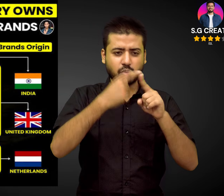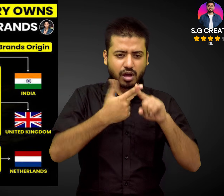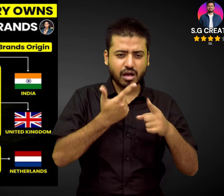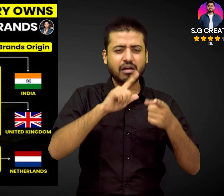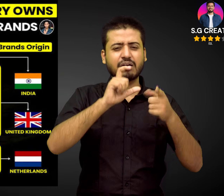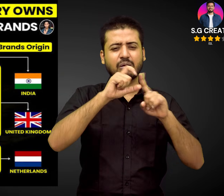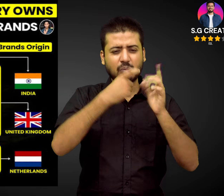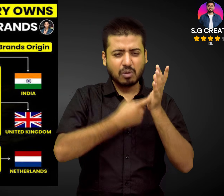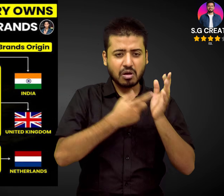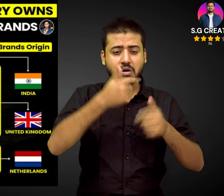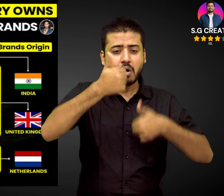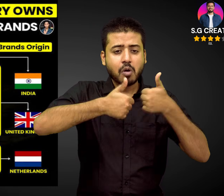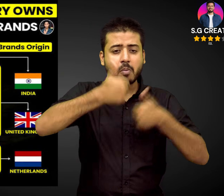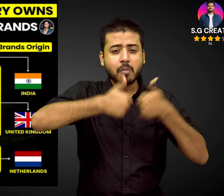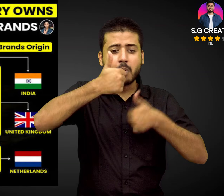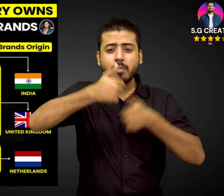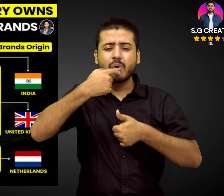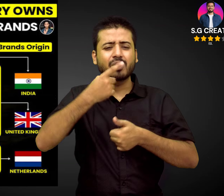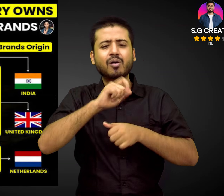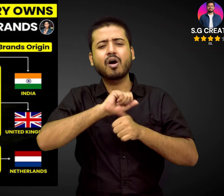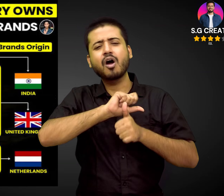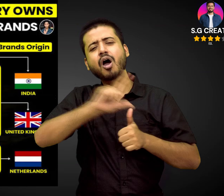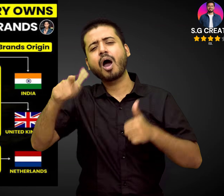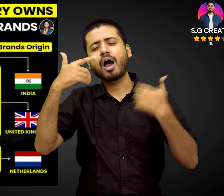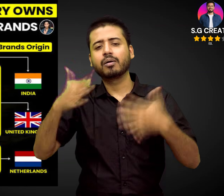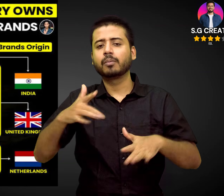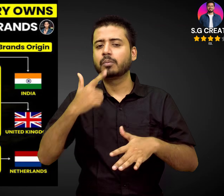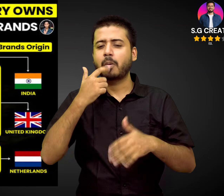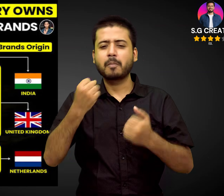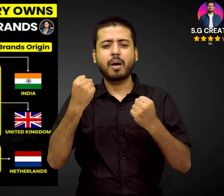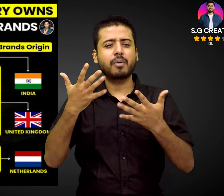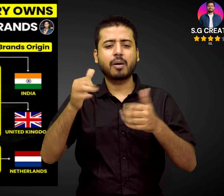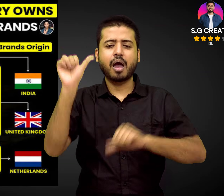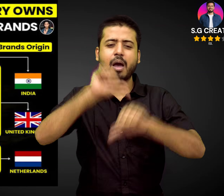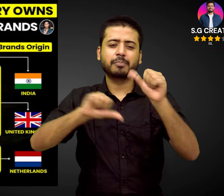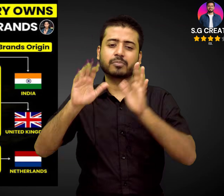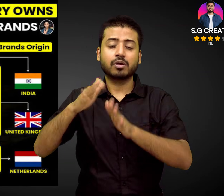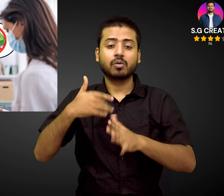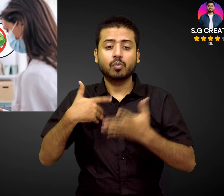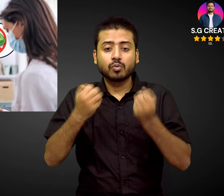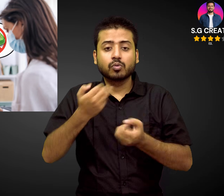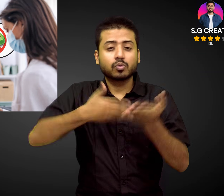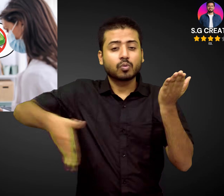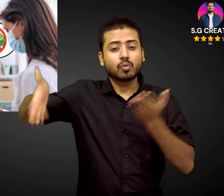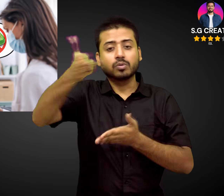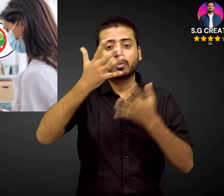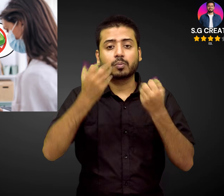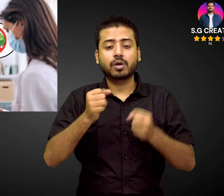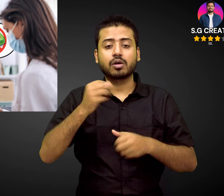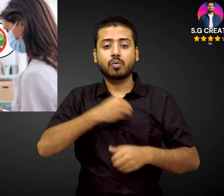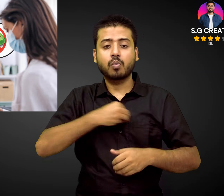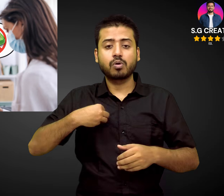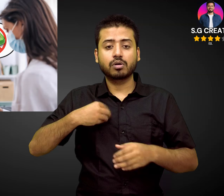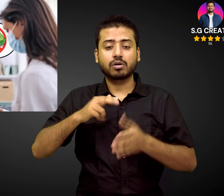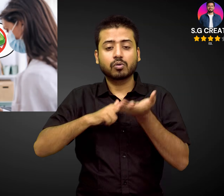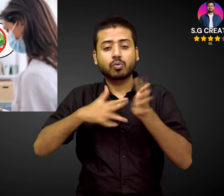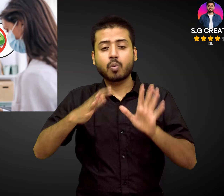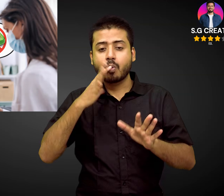are highly crystalline and stable. When exposed to extreme temperatures above 200° C, the carbonarbon